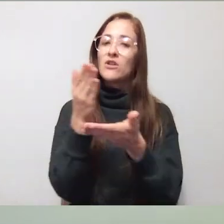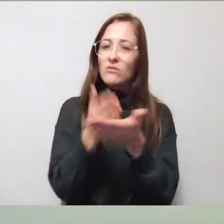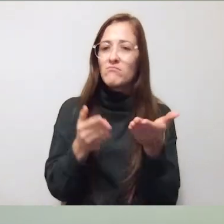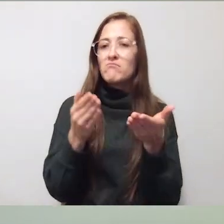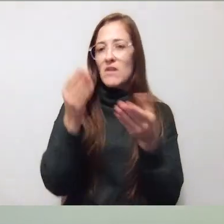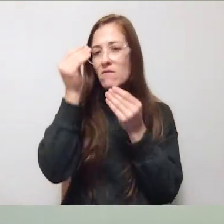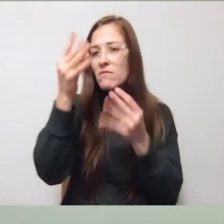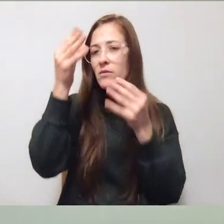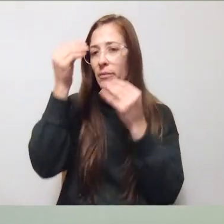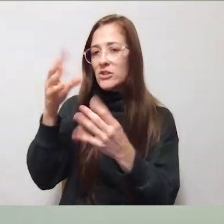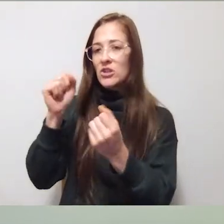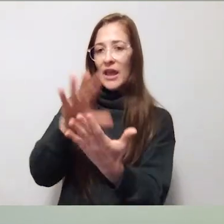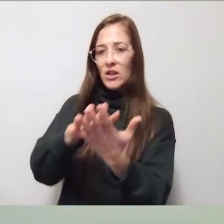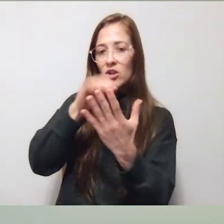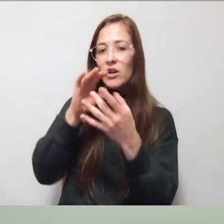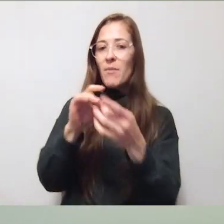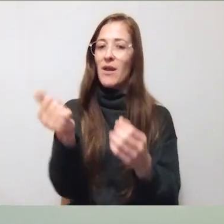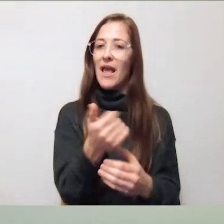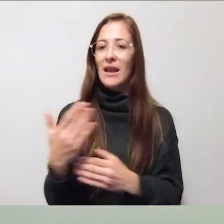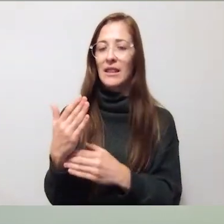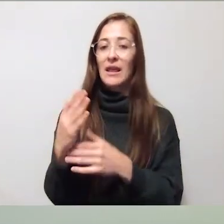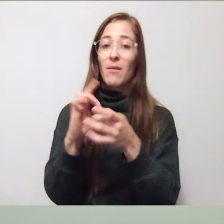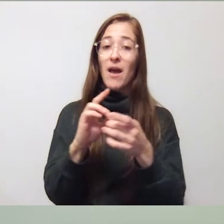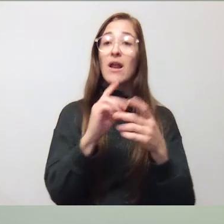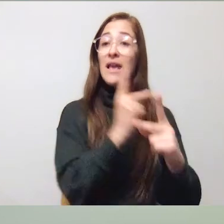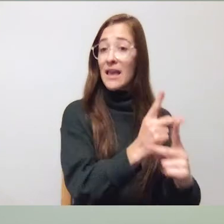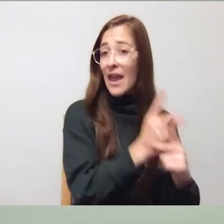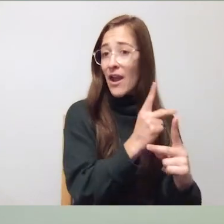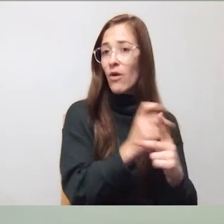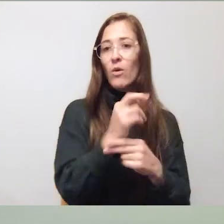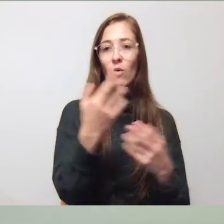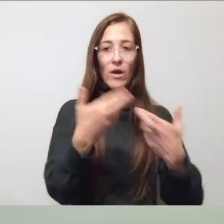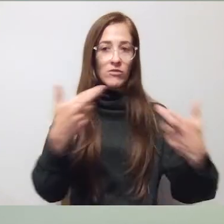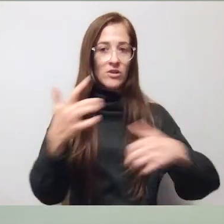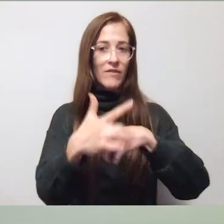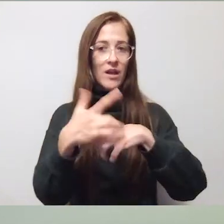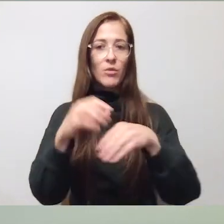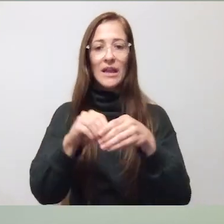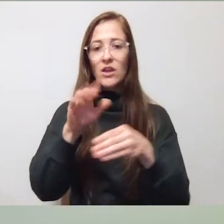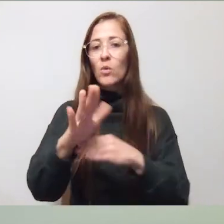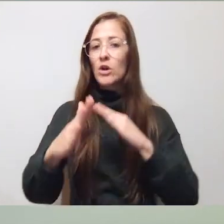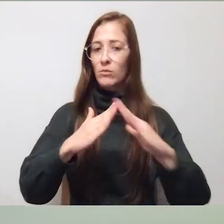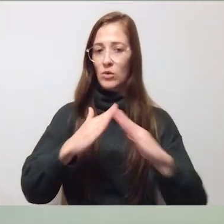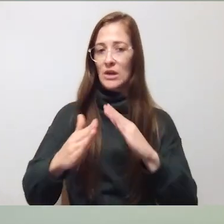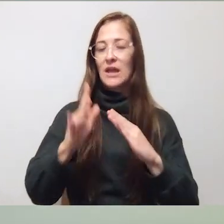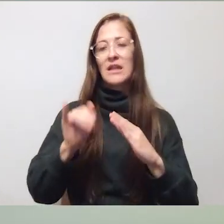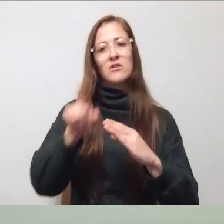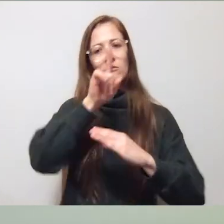to learn about anything from how to care for someone or what resources are available in your local community. That has been very, very successful.